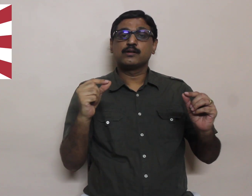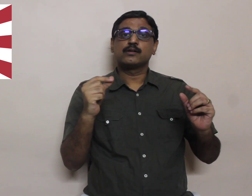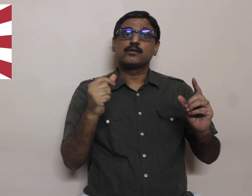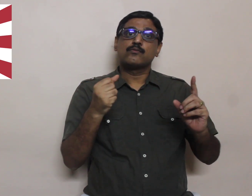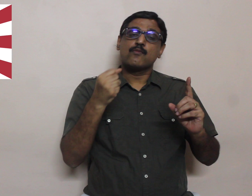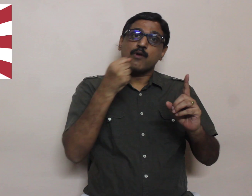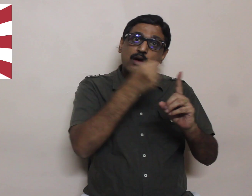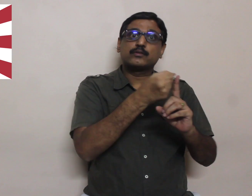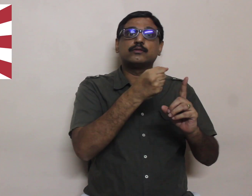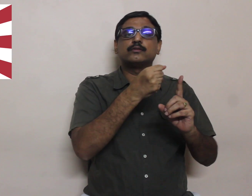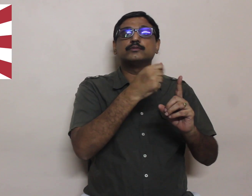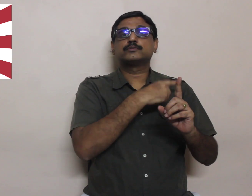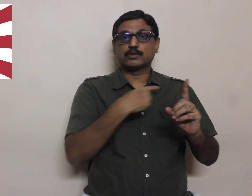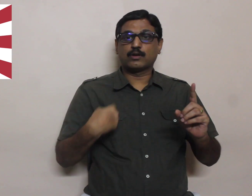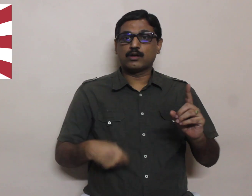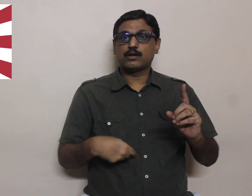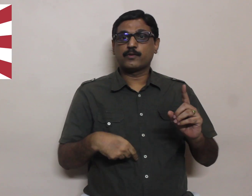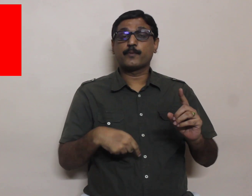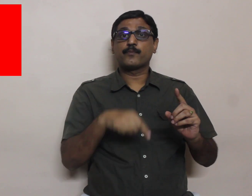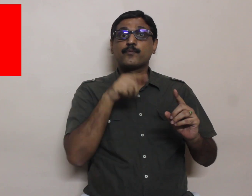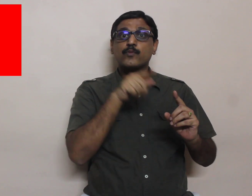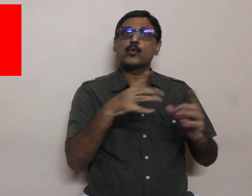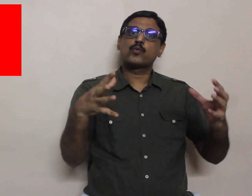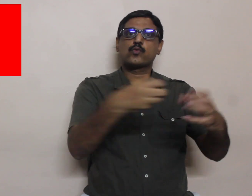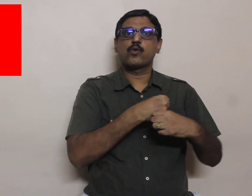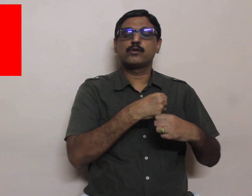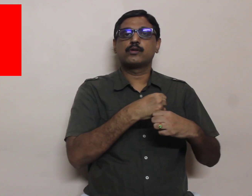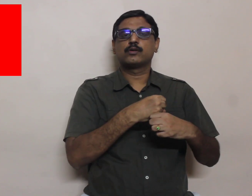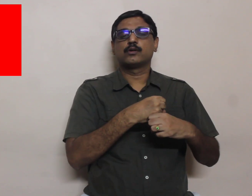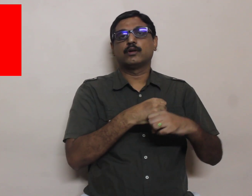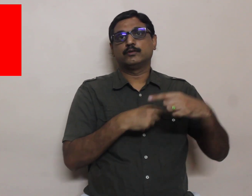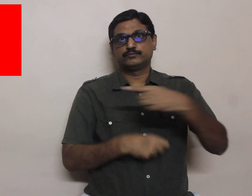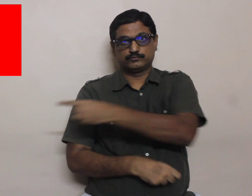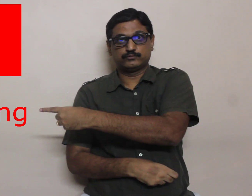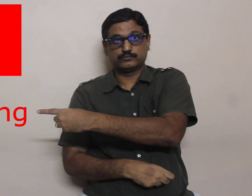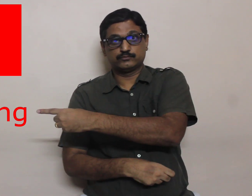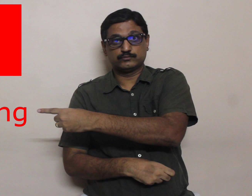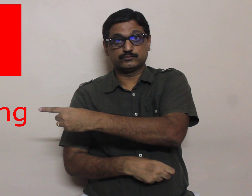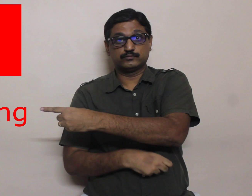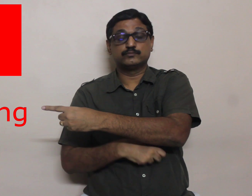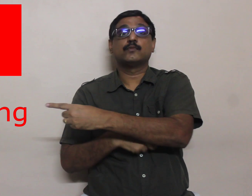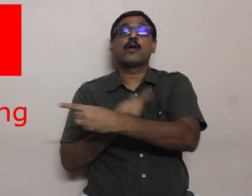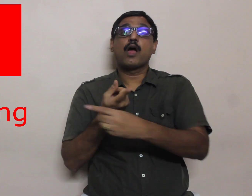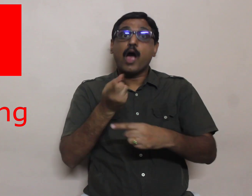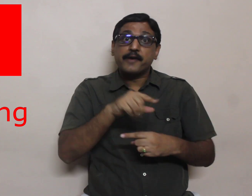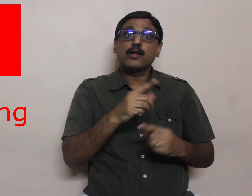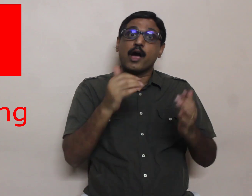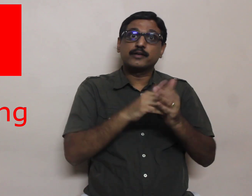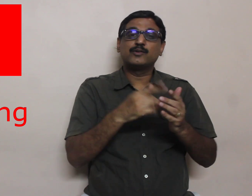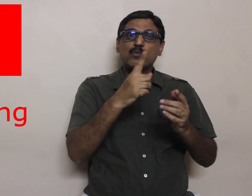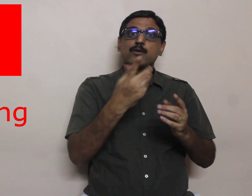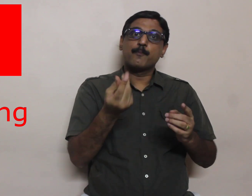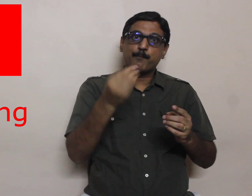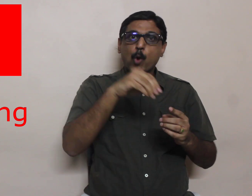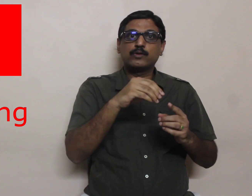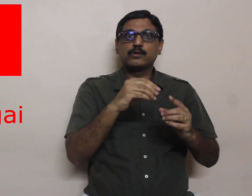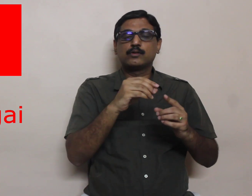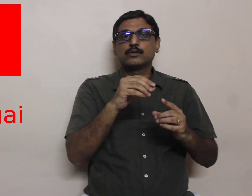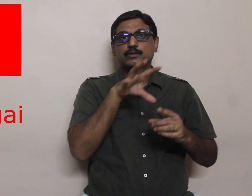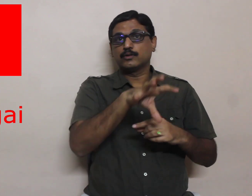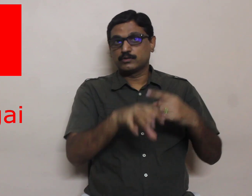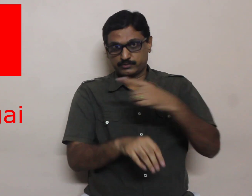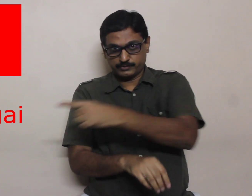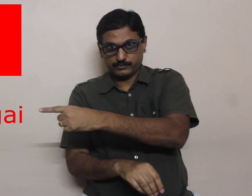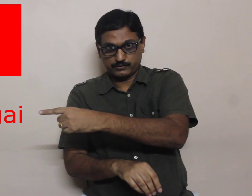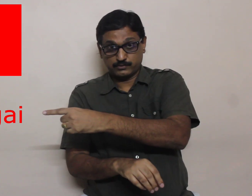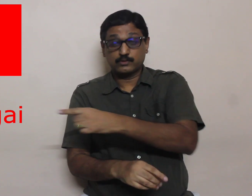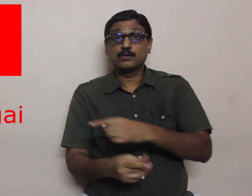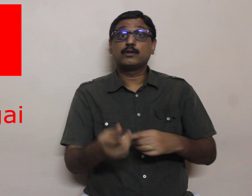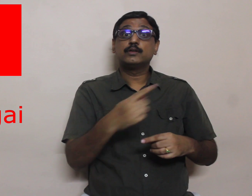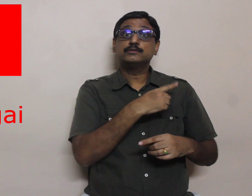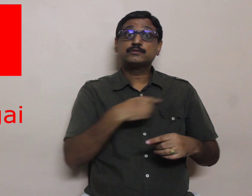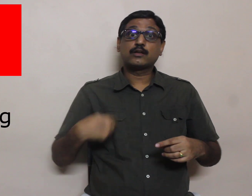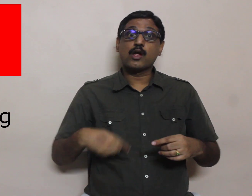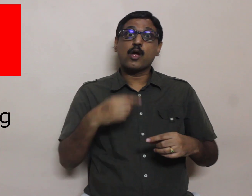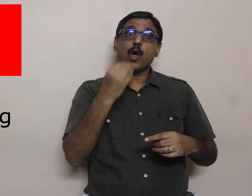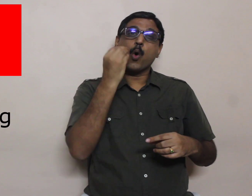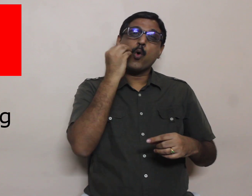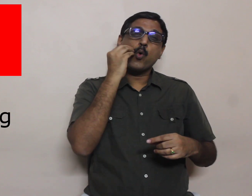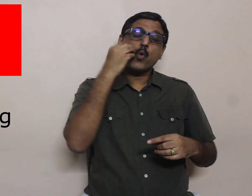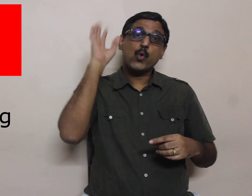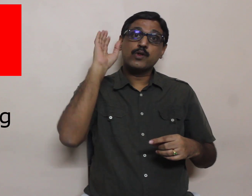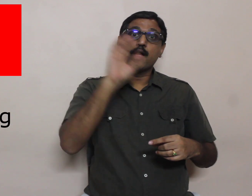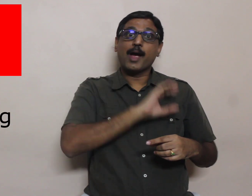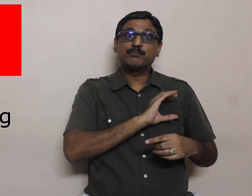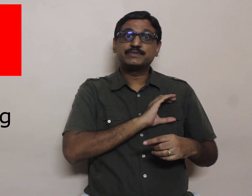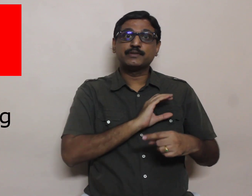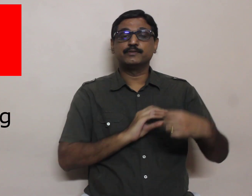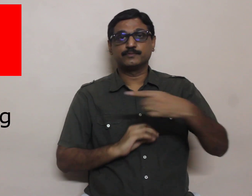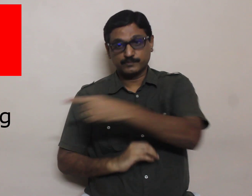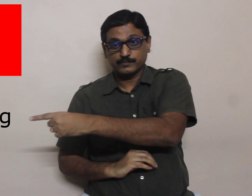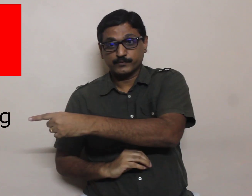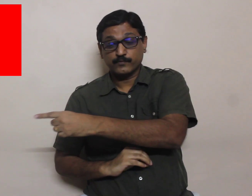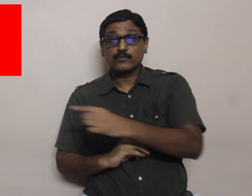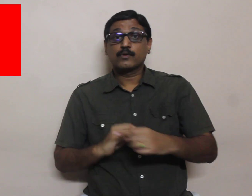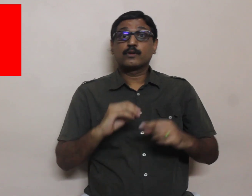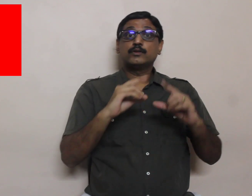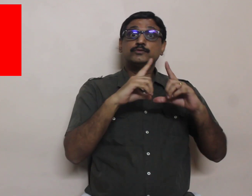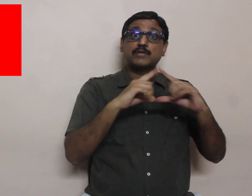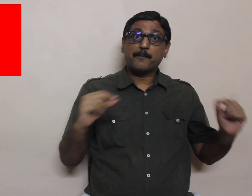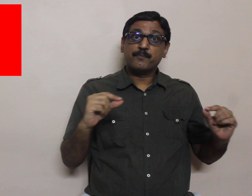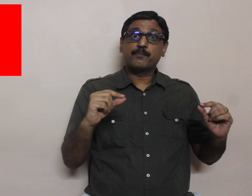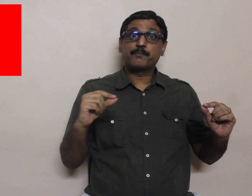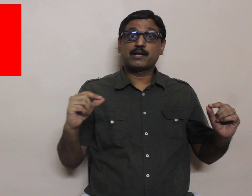Japan invaded China and occupied Beijing, Shangai, and Nanking, the former capital of China.